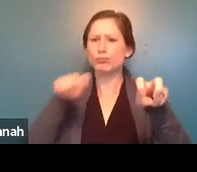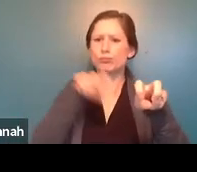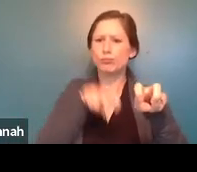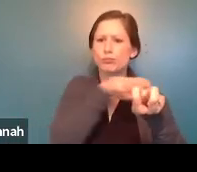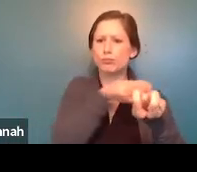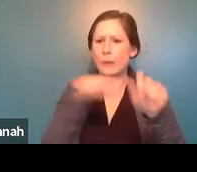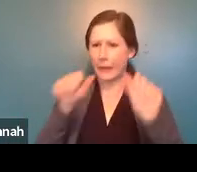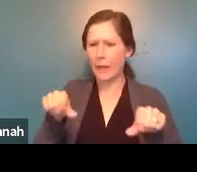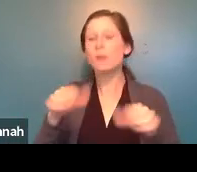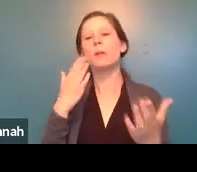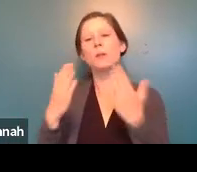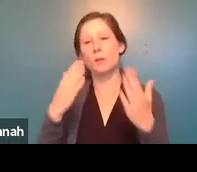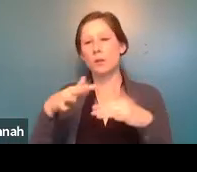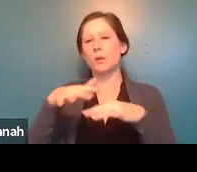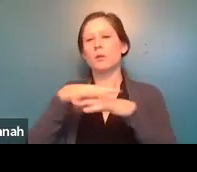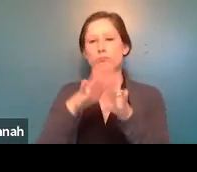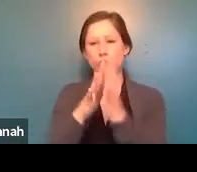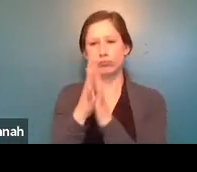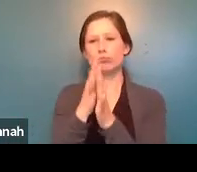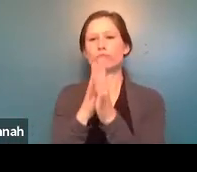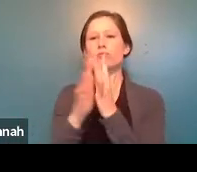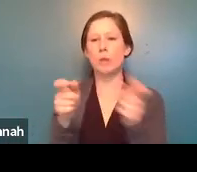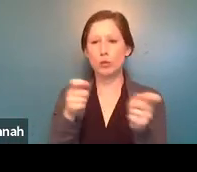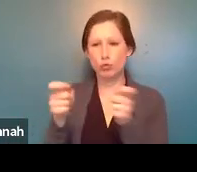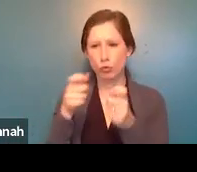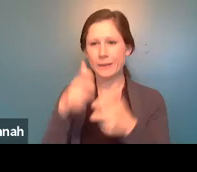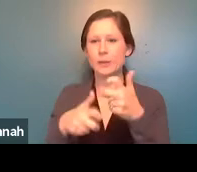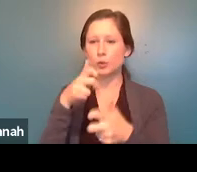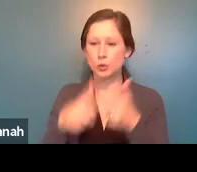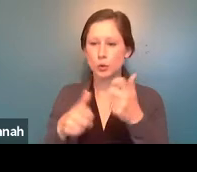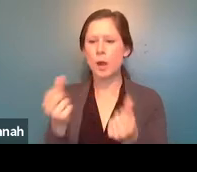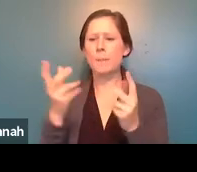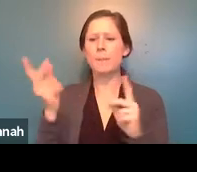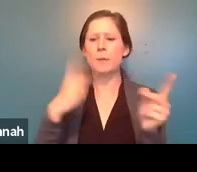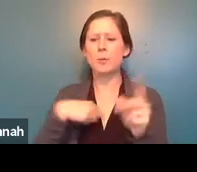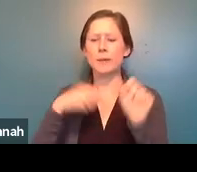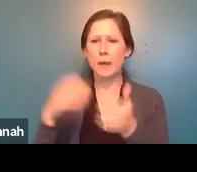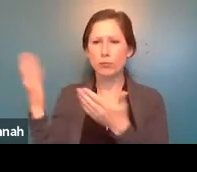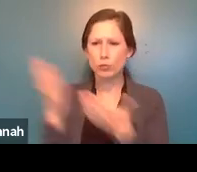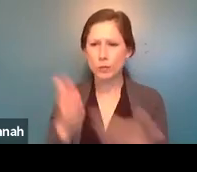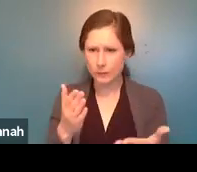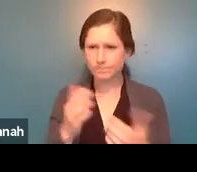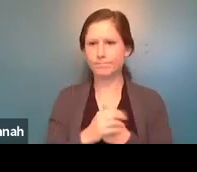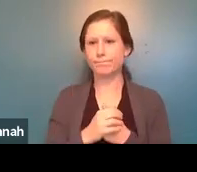a crowd control issue of how many of those people we can bring into an outdoor space. But that's a great question. And if